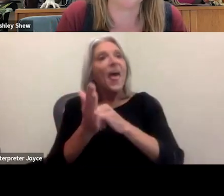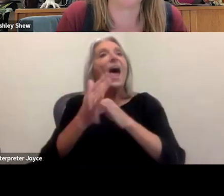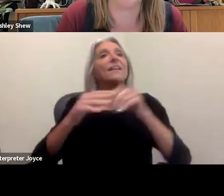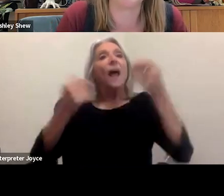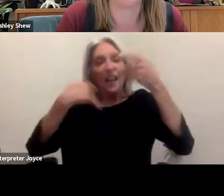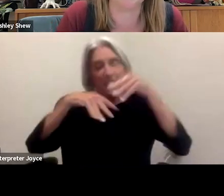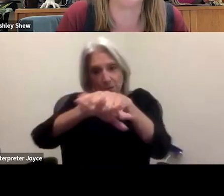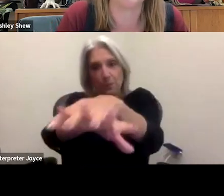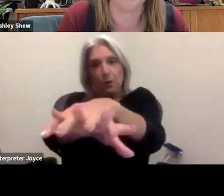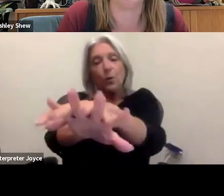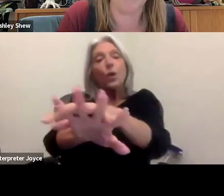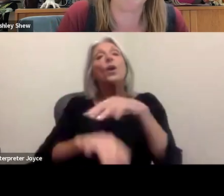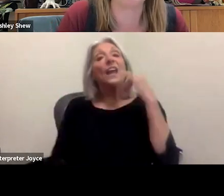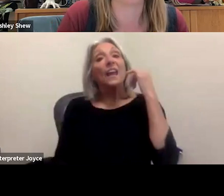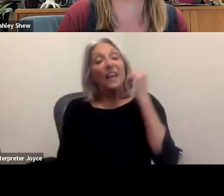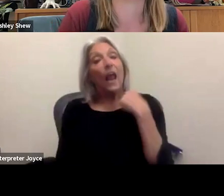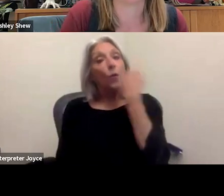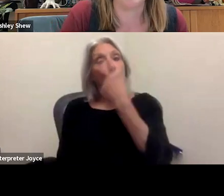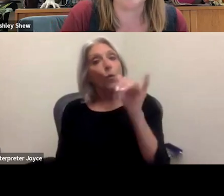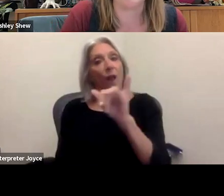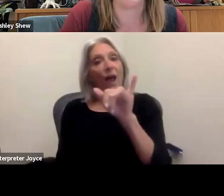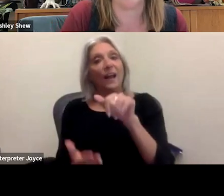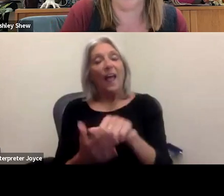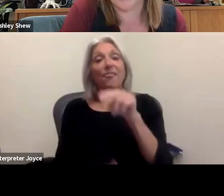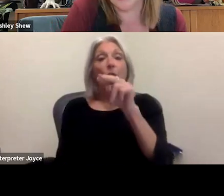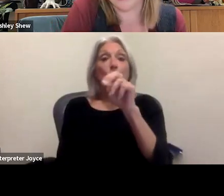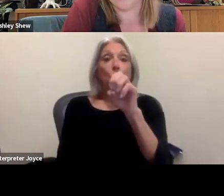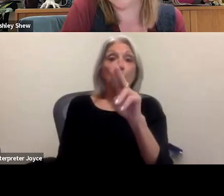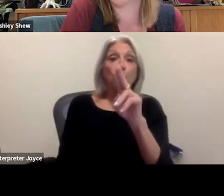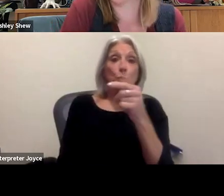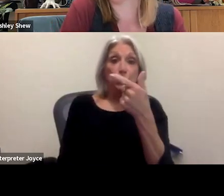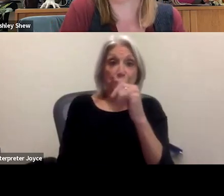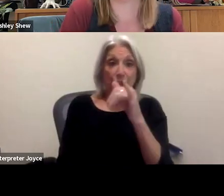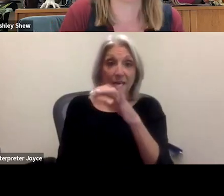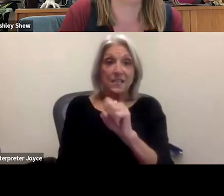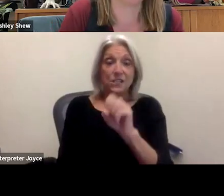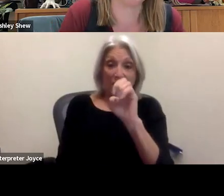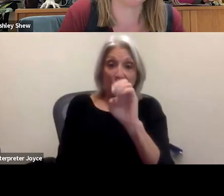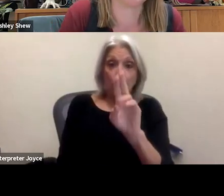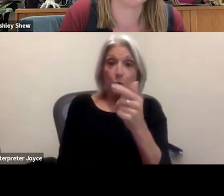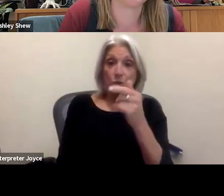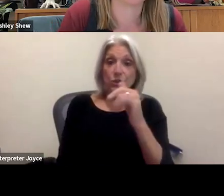and eugenics is one such problem. Eugenics, of course, is telling you it's the self-direction of human evolution